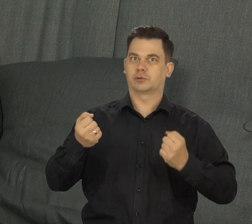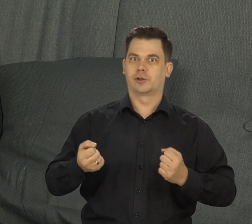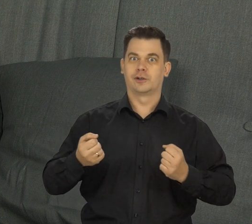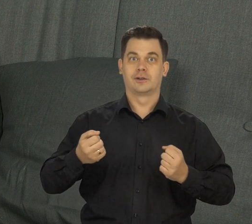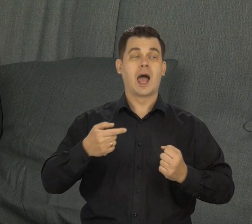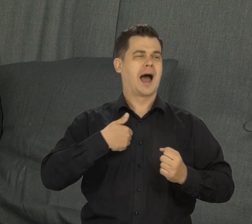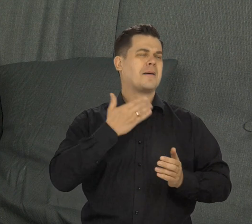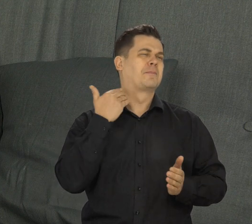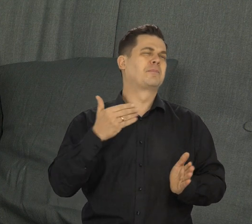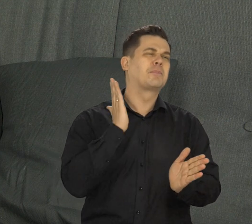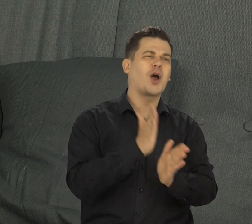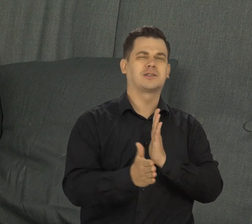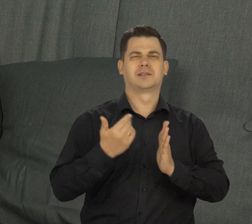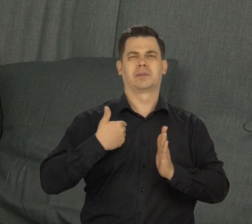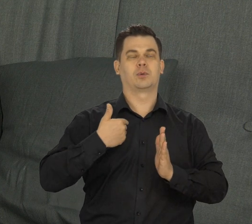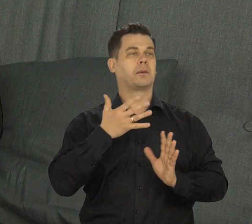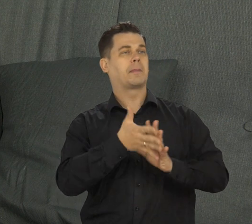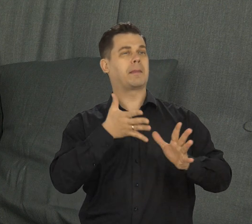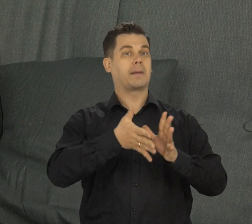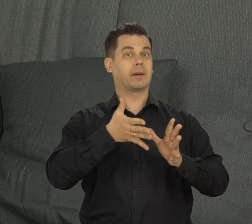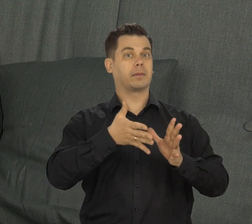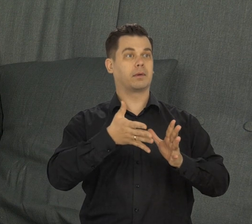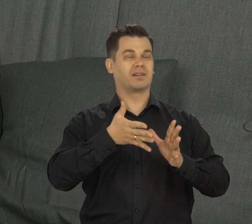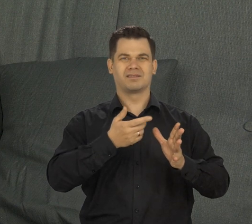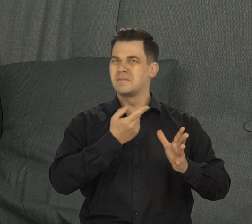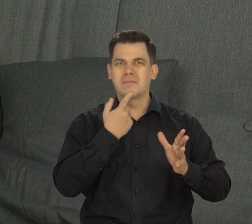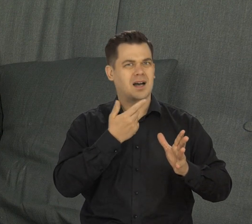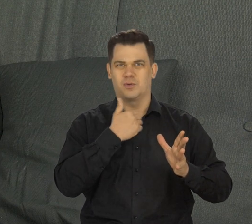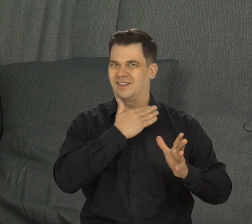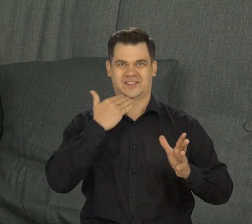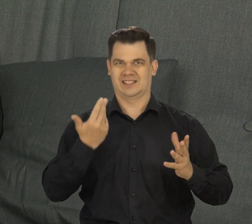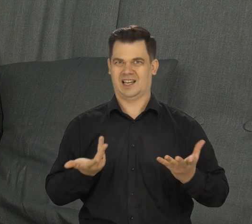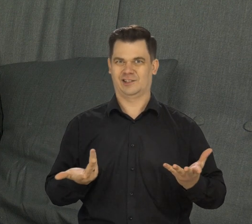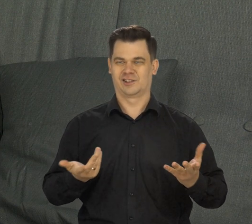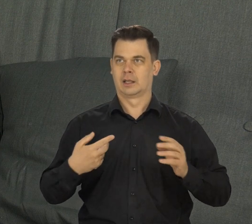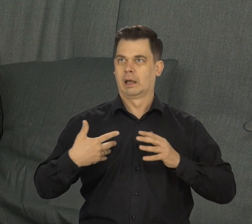and simple signs invented in childhood are insufficient.